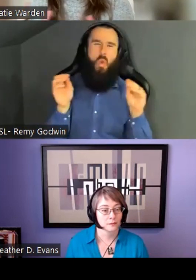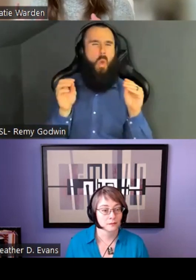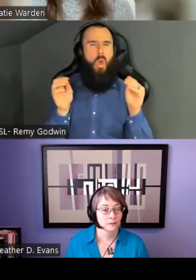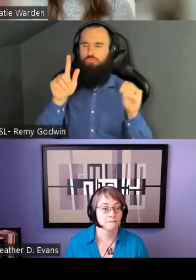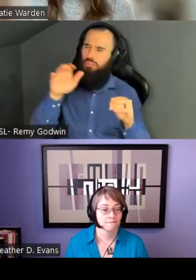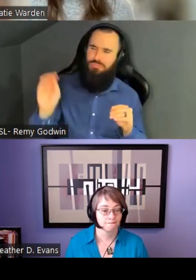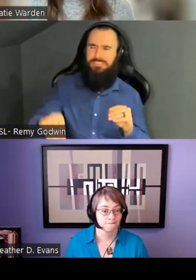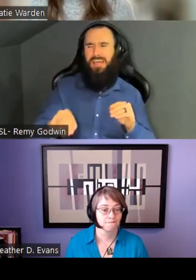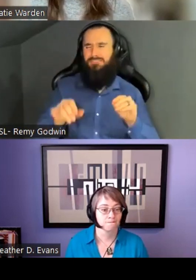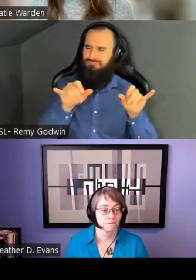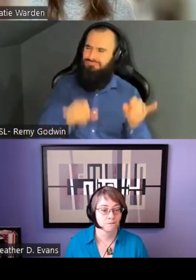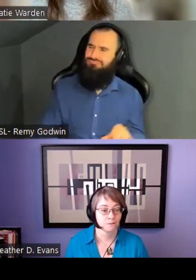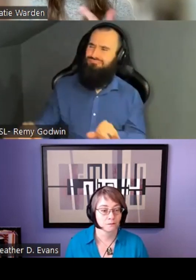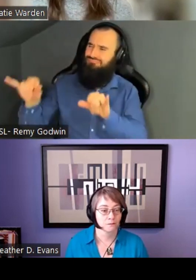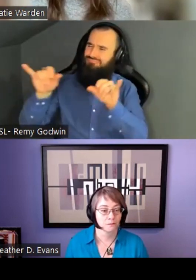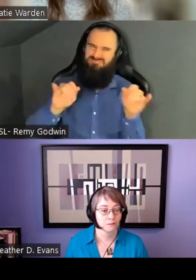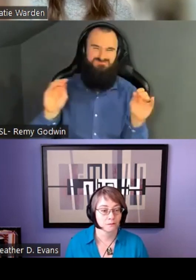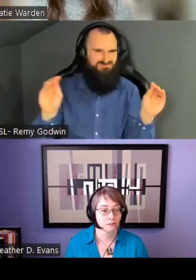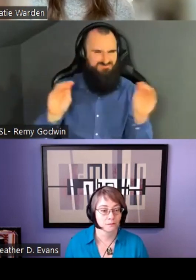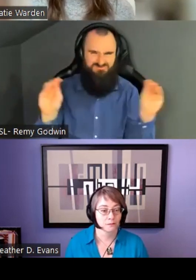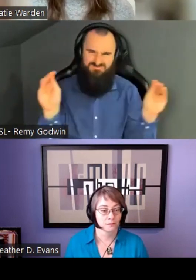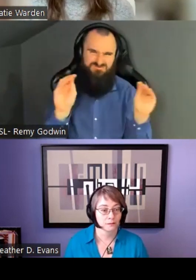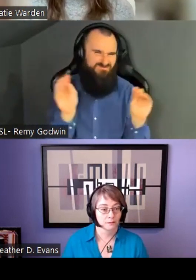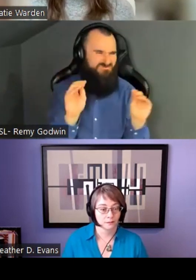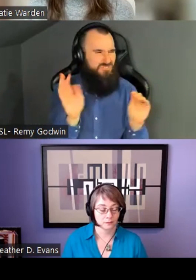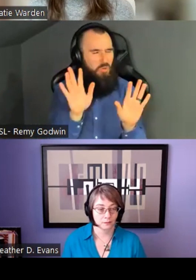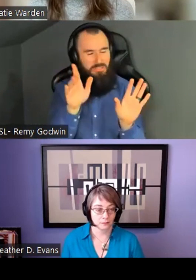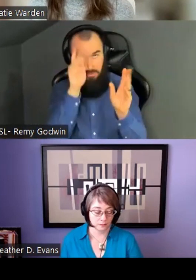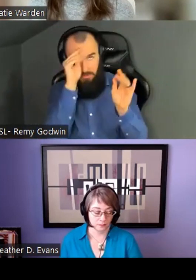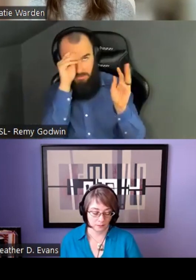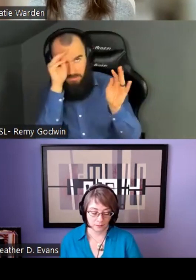But in general, you think through it, using that framework,